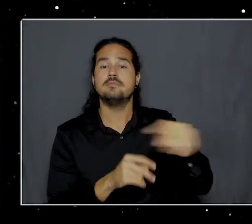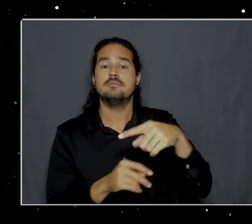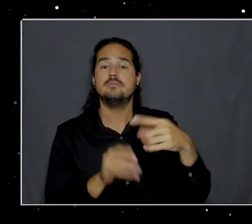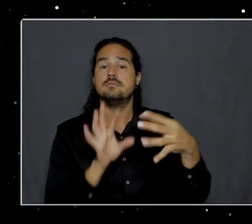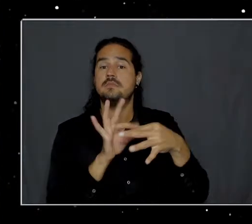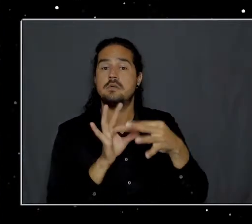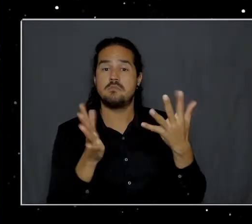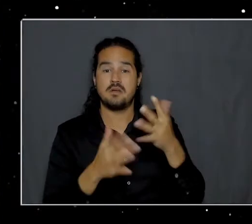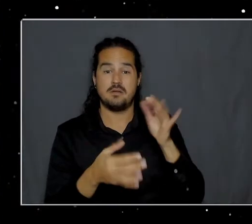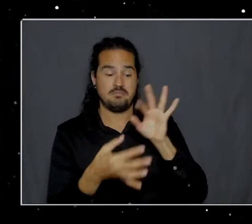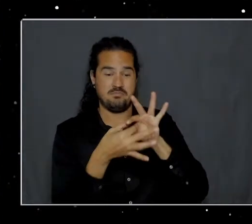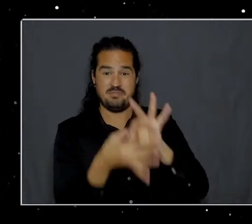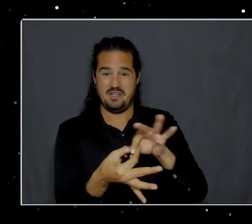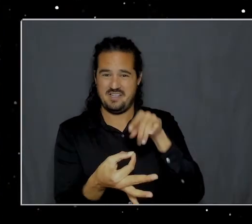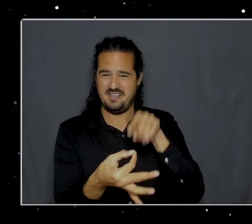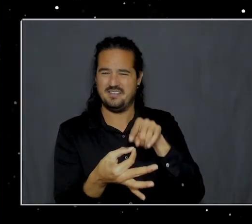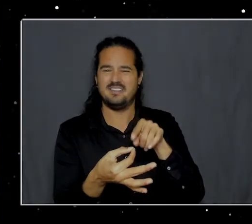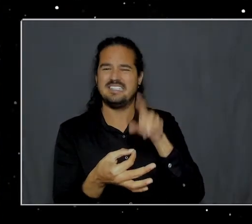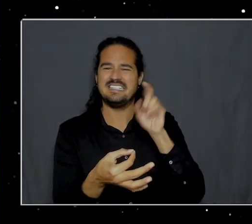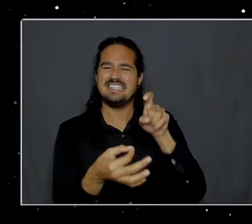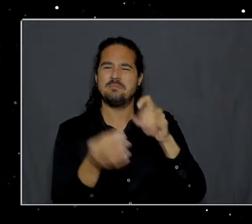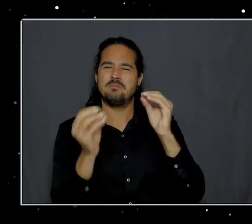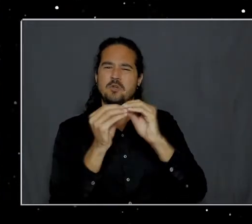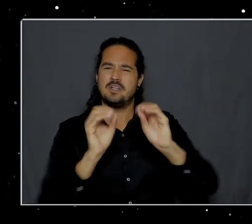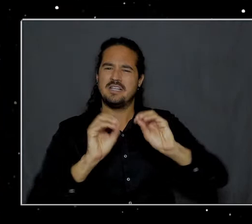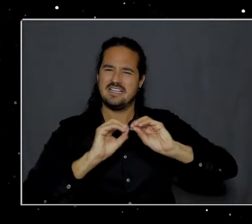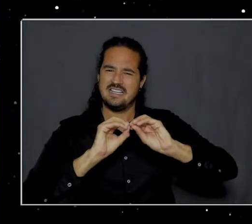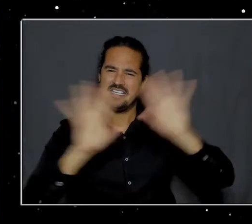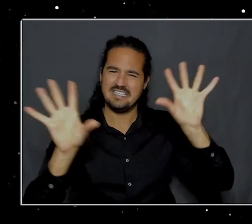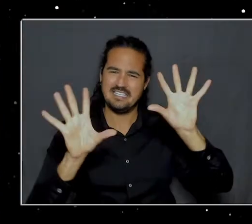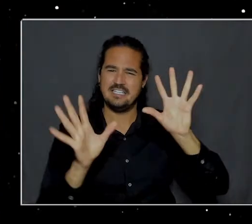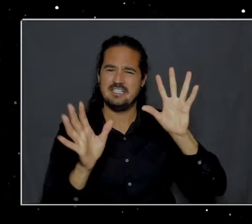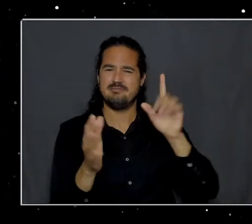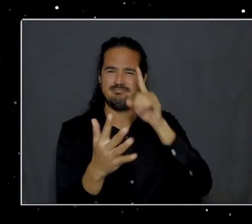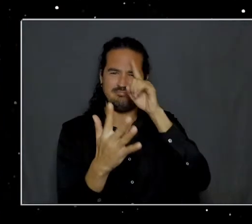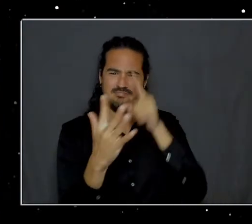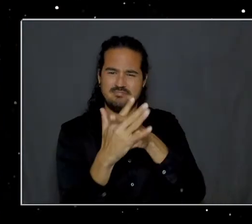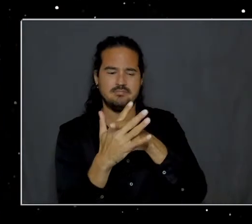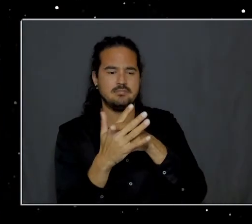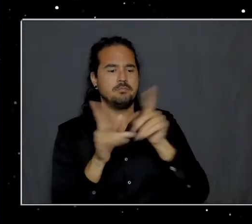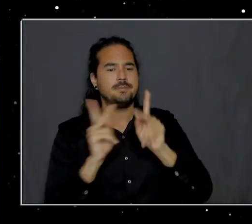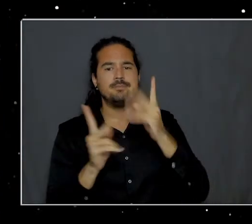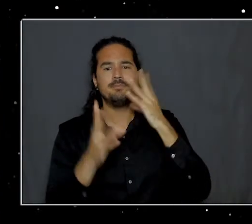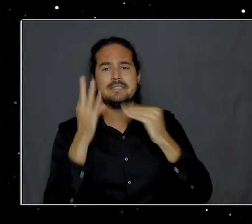ACTUALLY SHARPENING THIS DISCUSSION IS WHAT'S HAPPENING